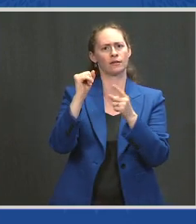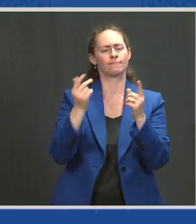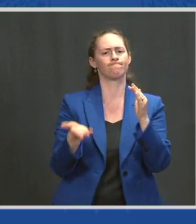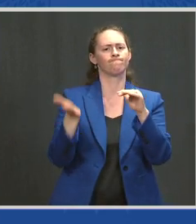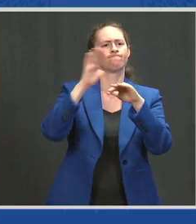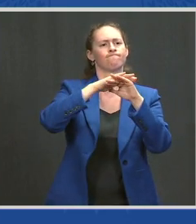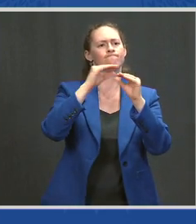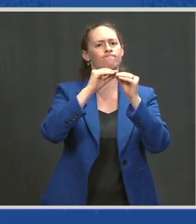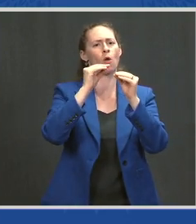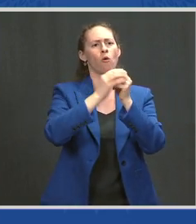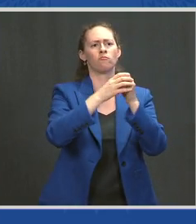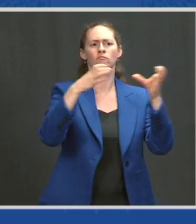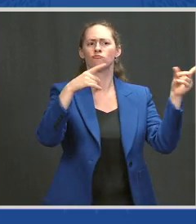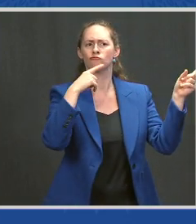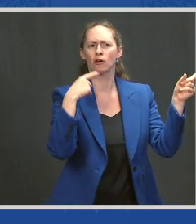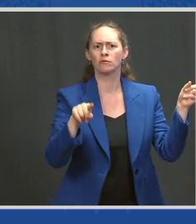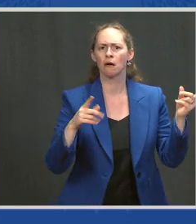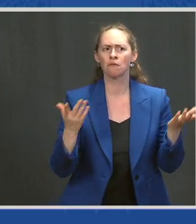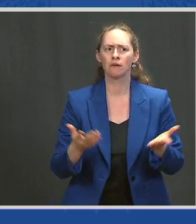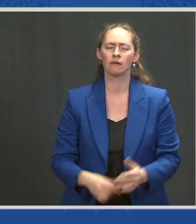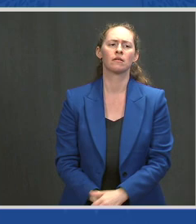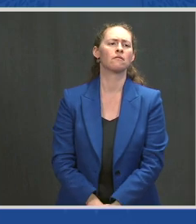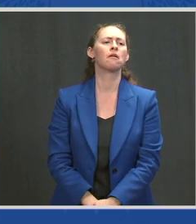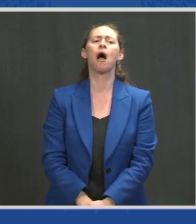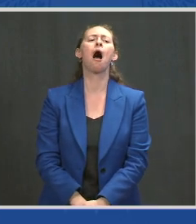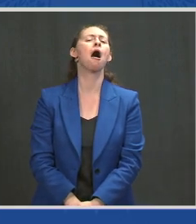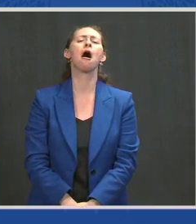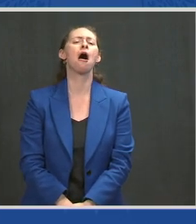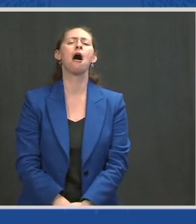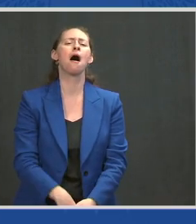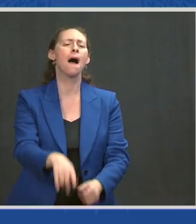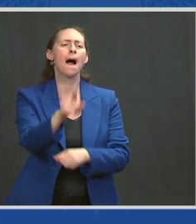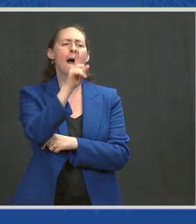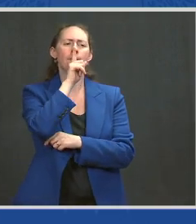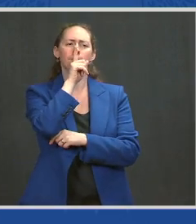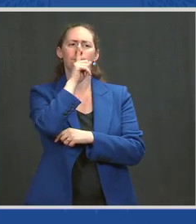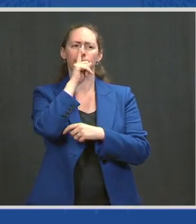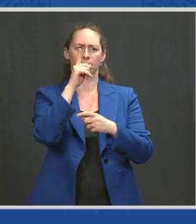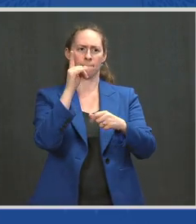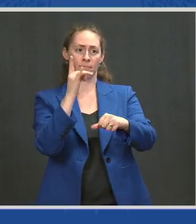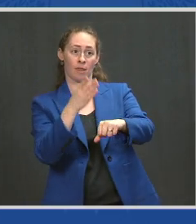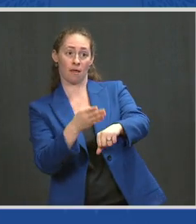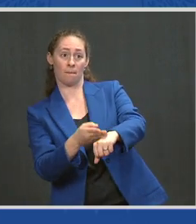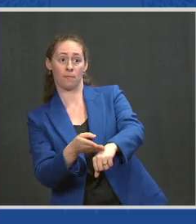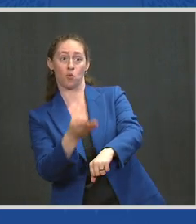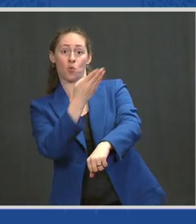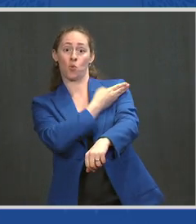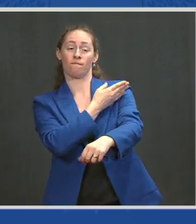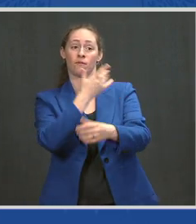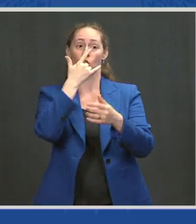The President: I wouldn't put it that way, in terms of improving the climate. I would, in fact, put it in terms